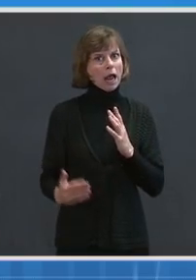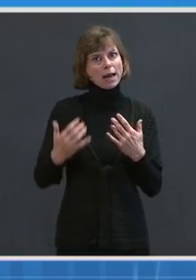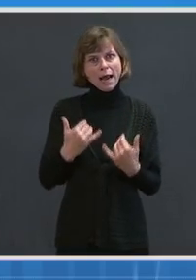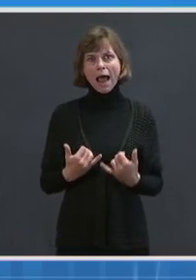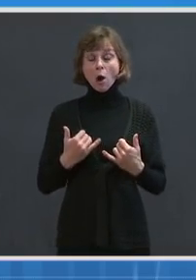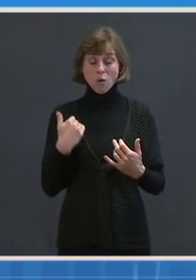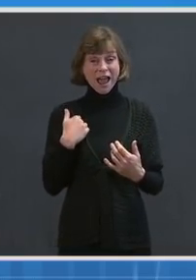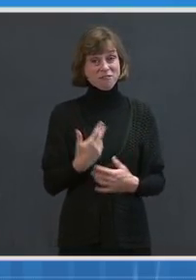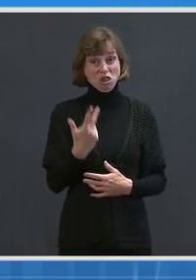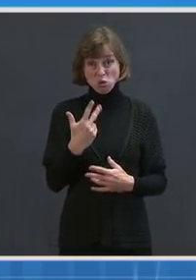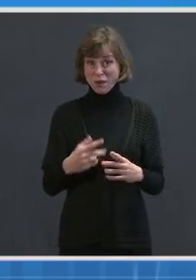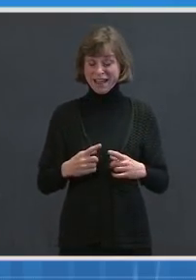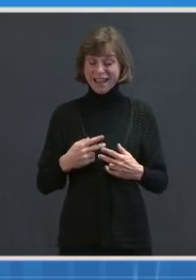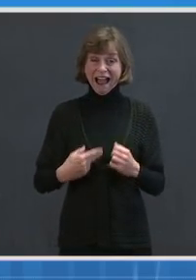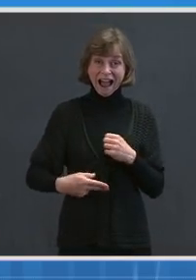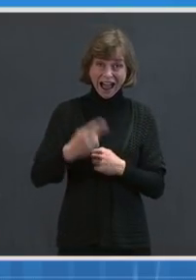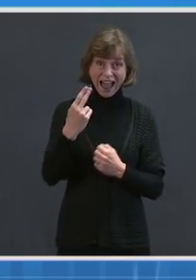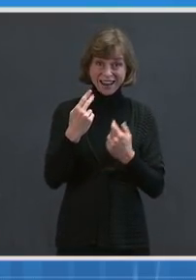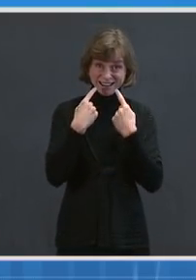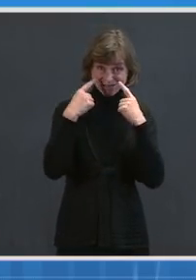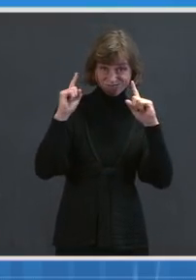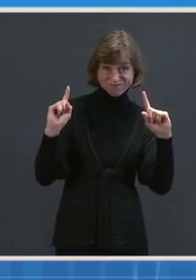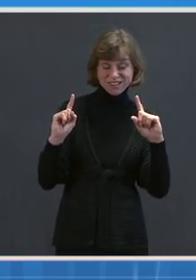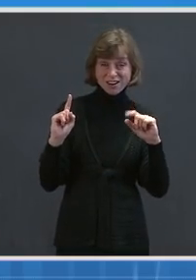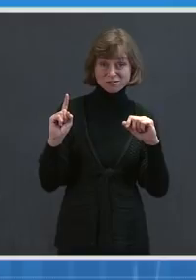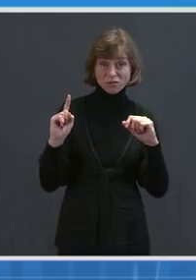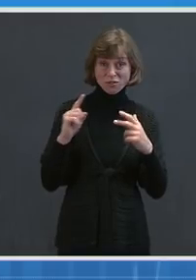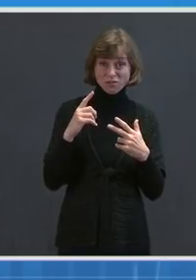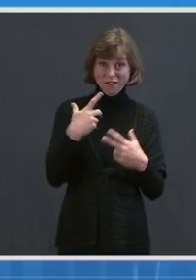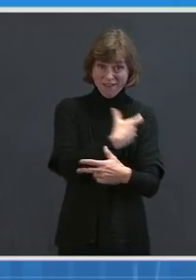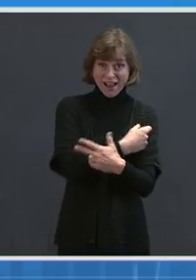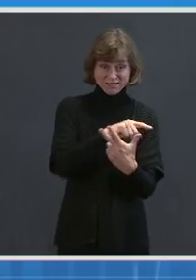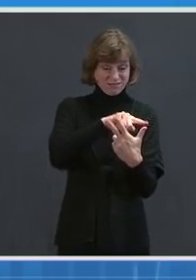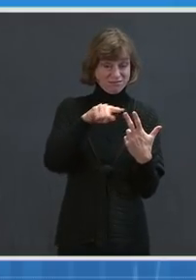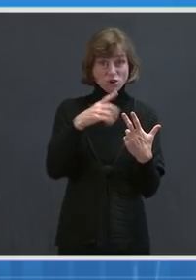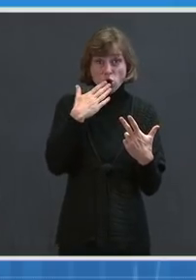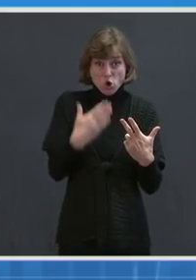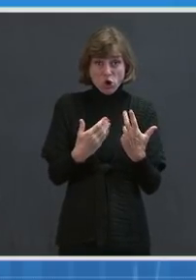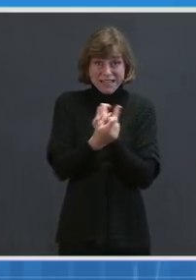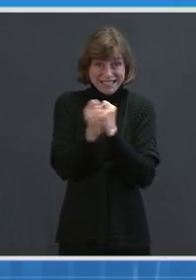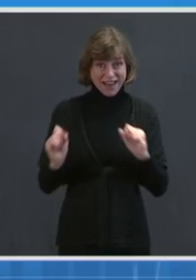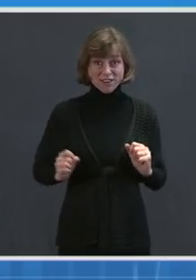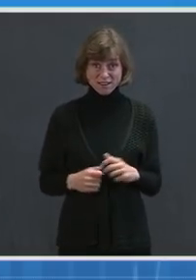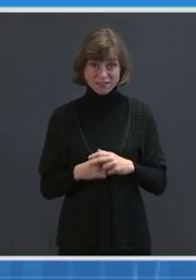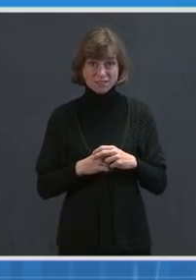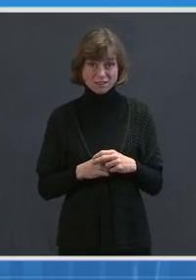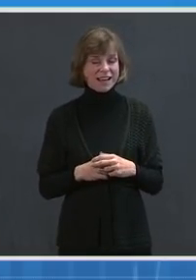with a very good safety profile. Each of them are very effective